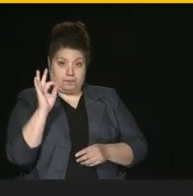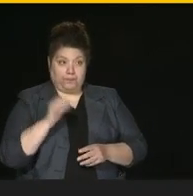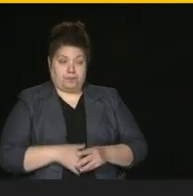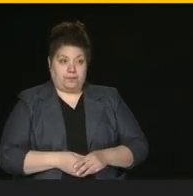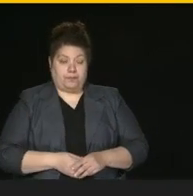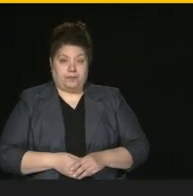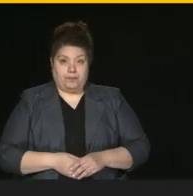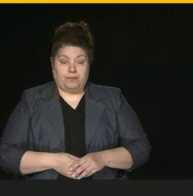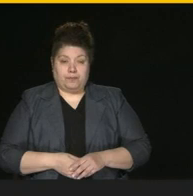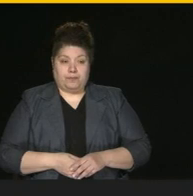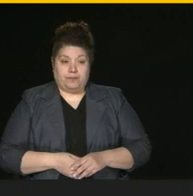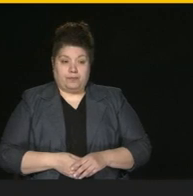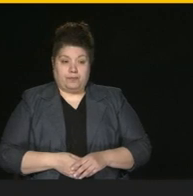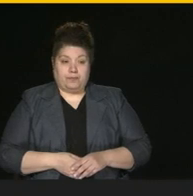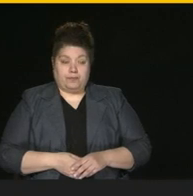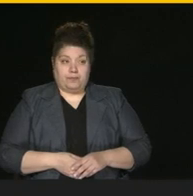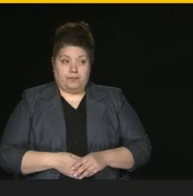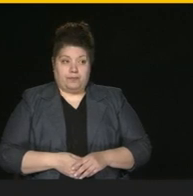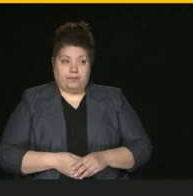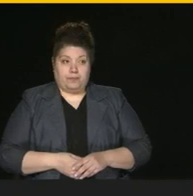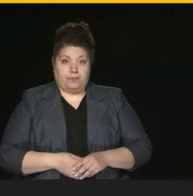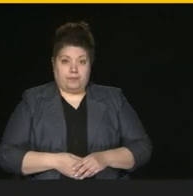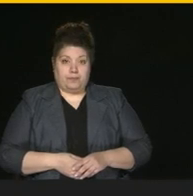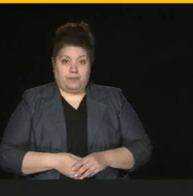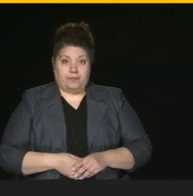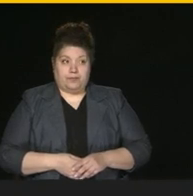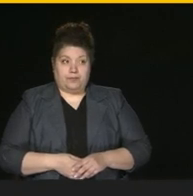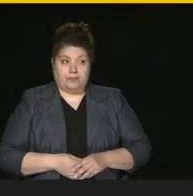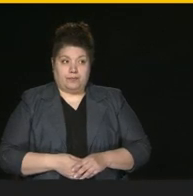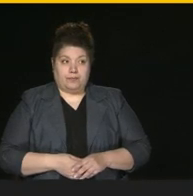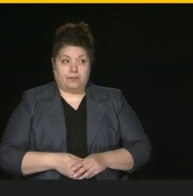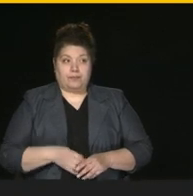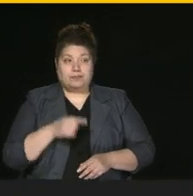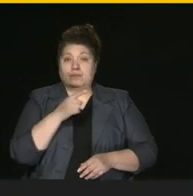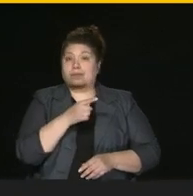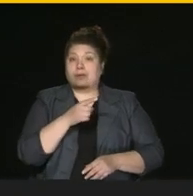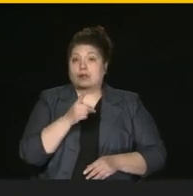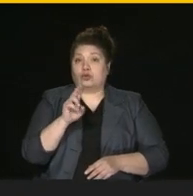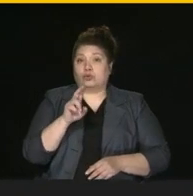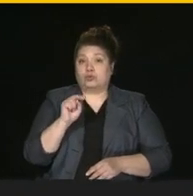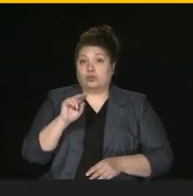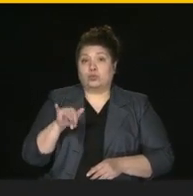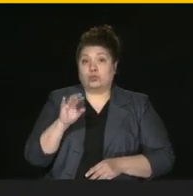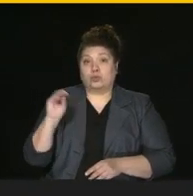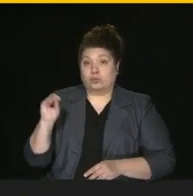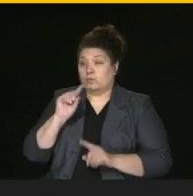[ Speaking French ] Voice of Translator: DR. NJOO